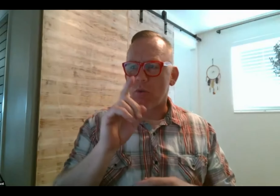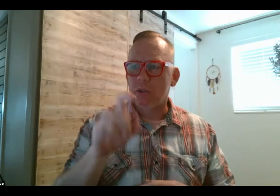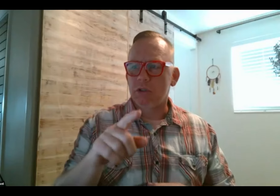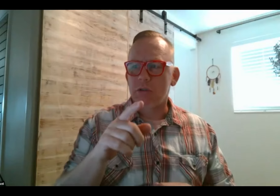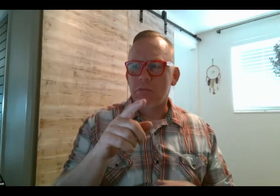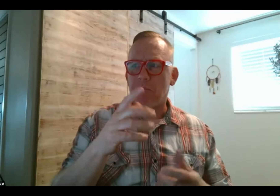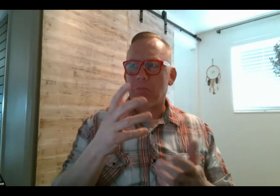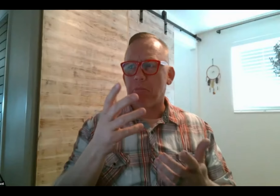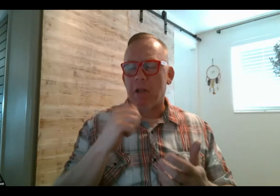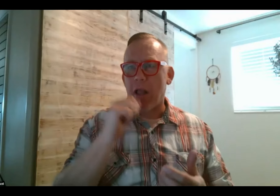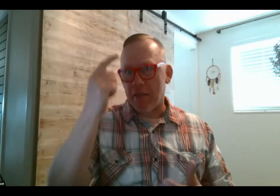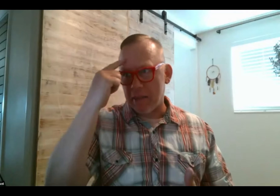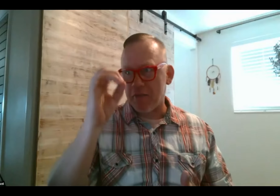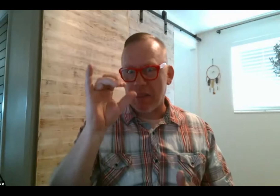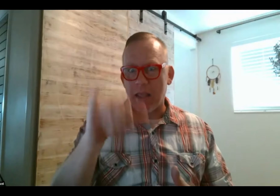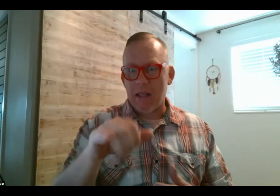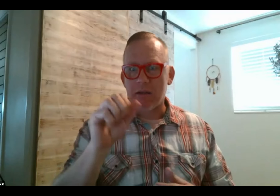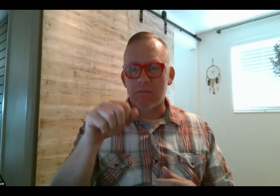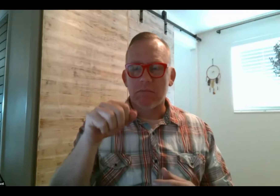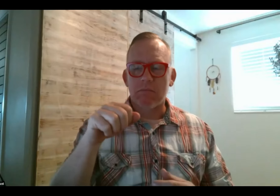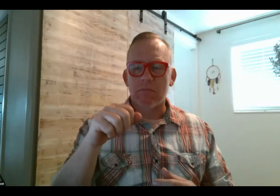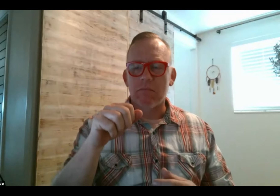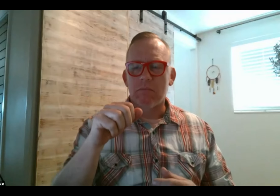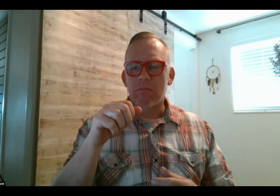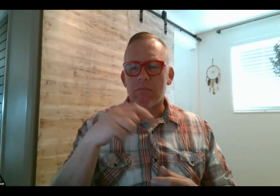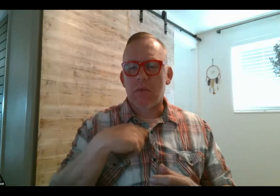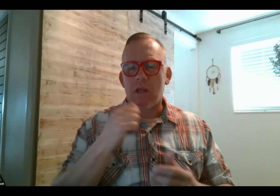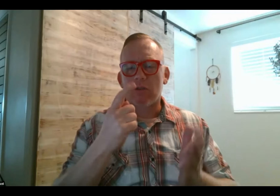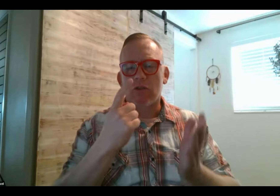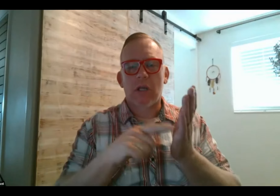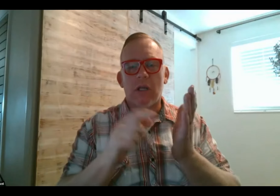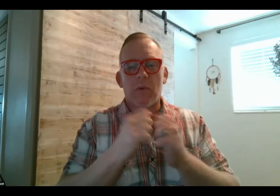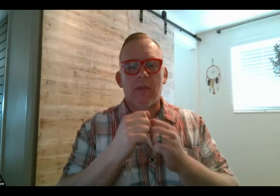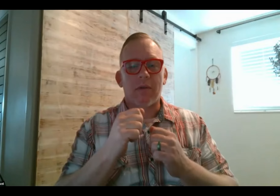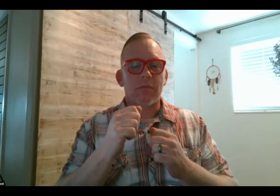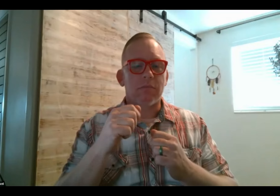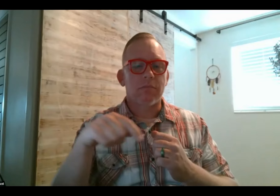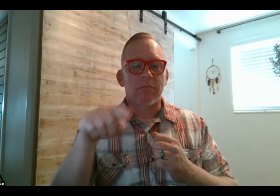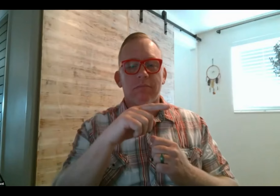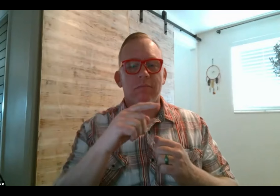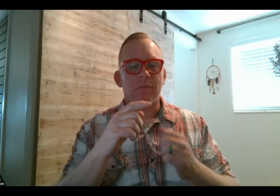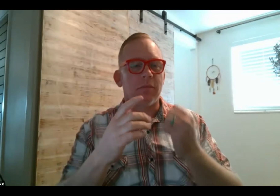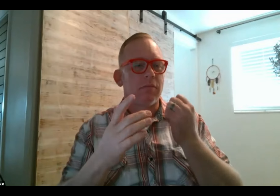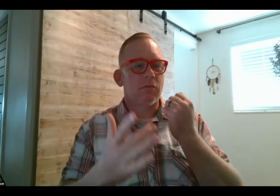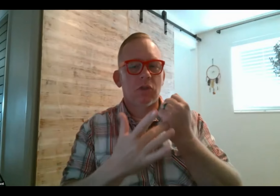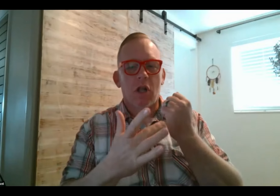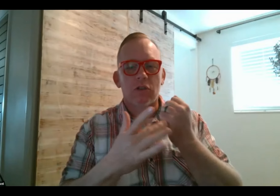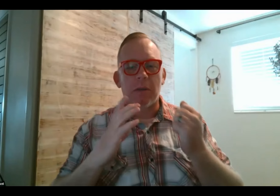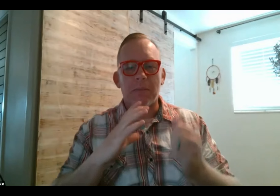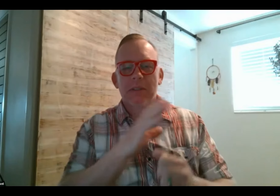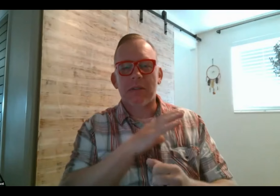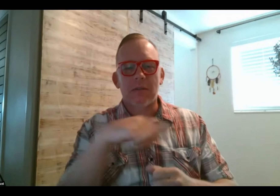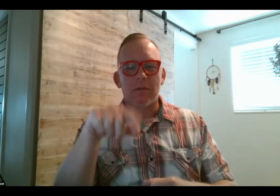Adam: Interesting question. I will have